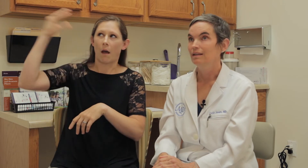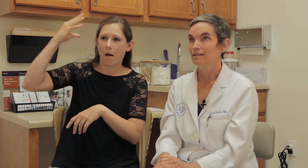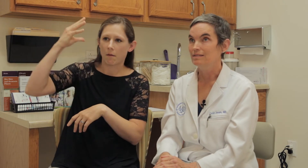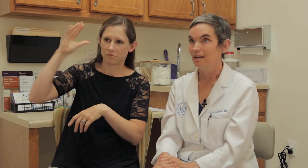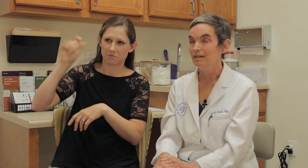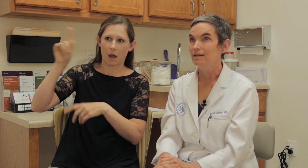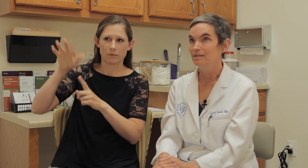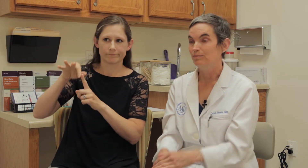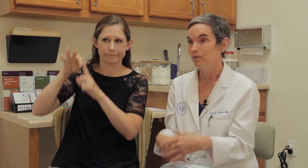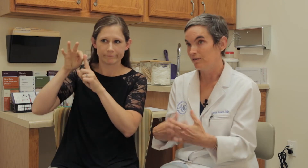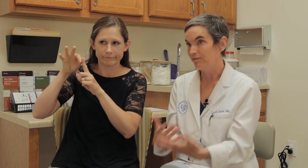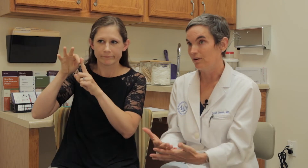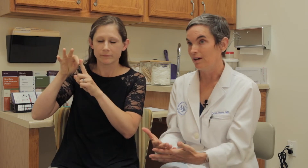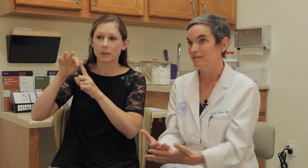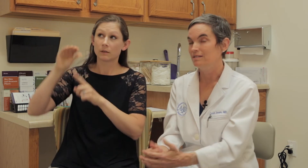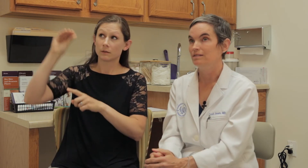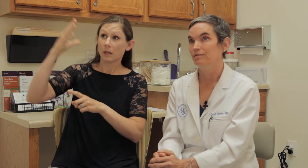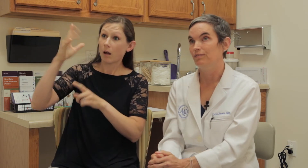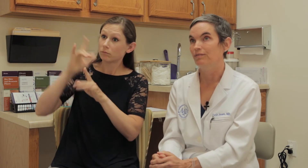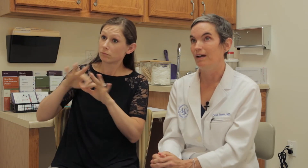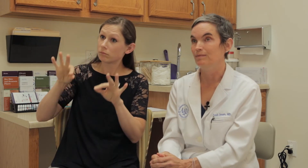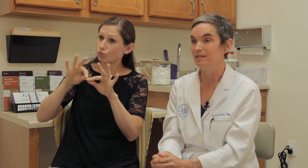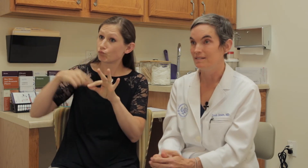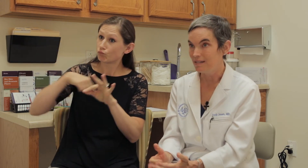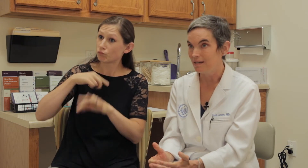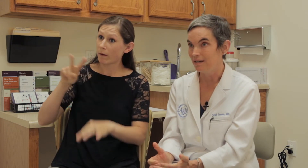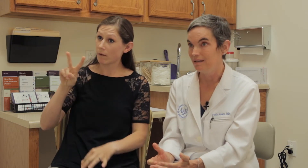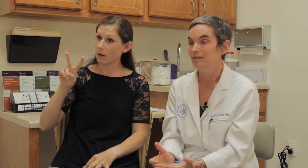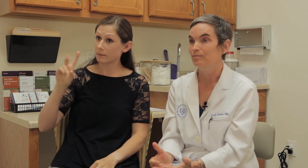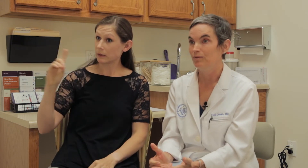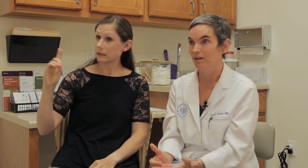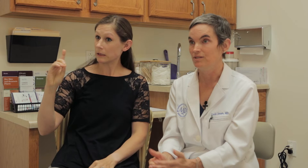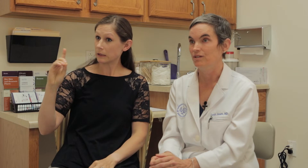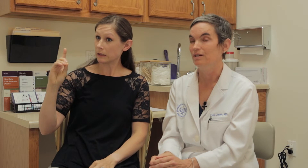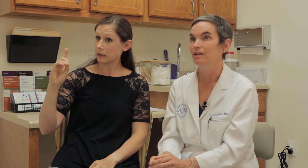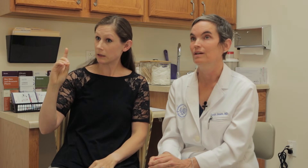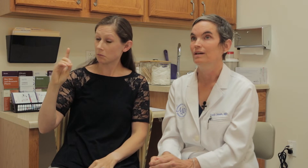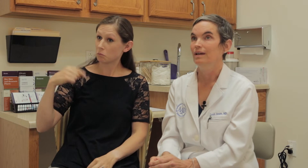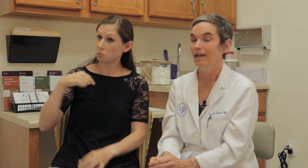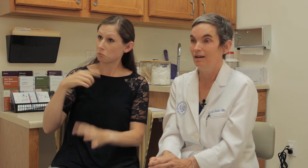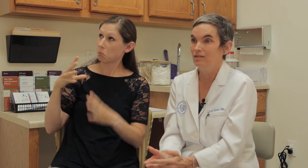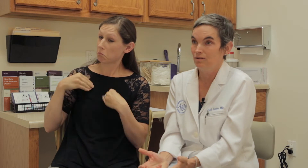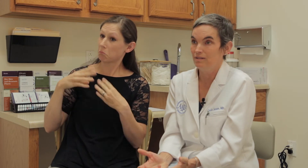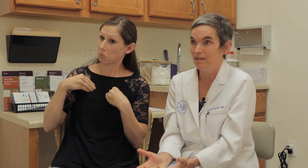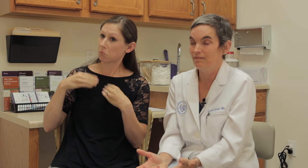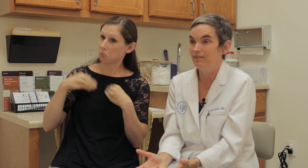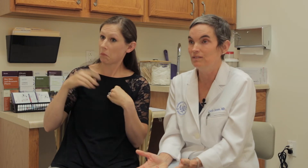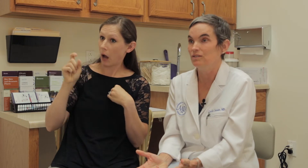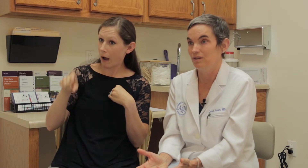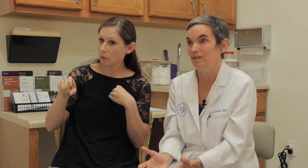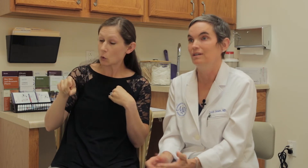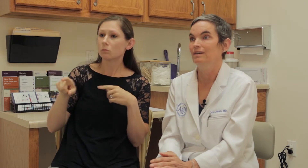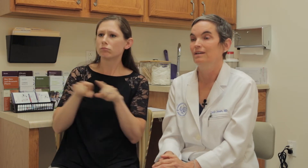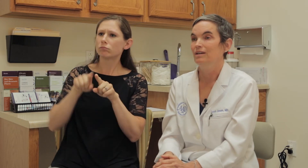The sun is important for us for vitamin D production. And also, the sun feels good.